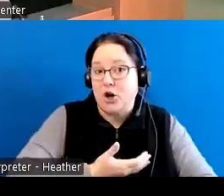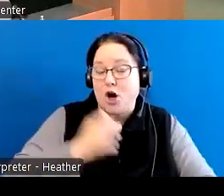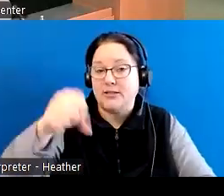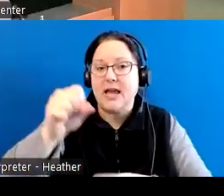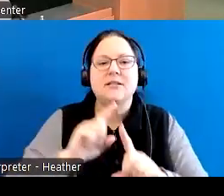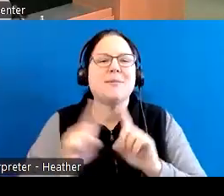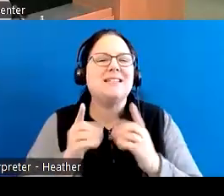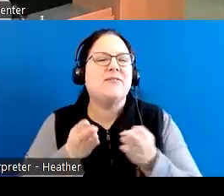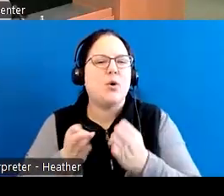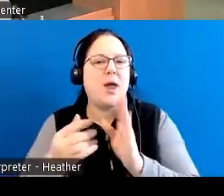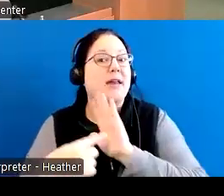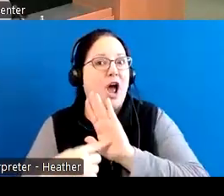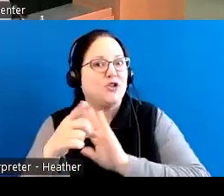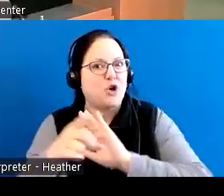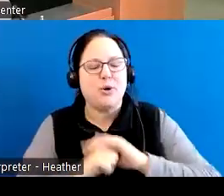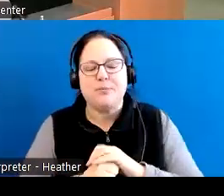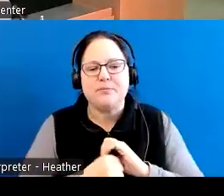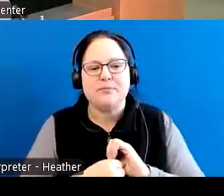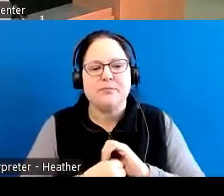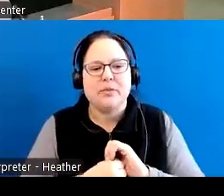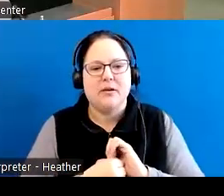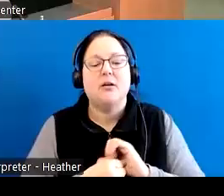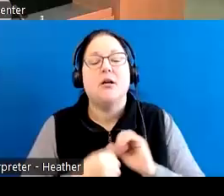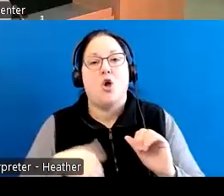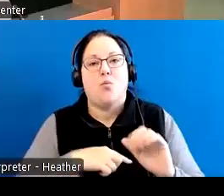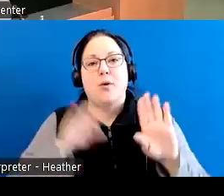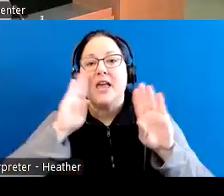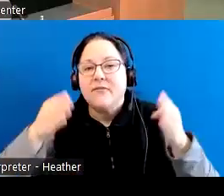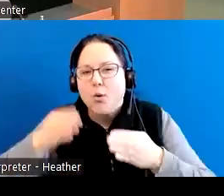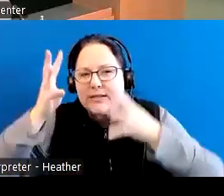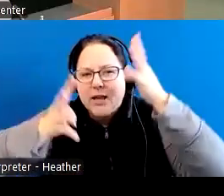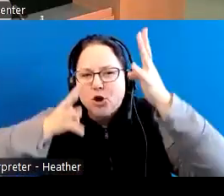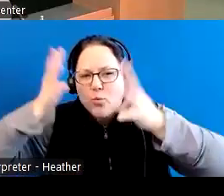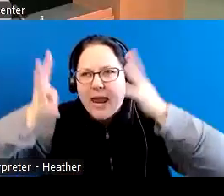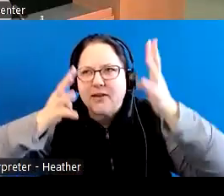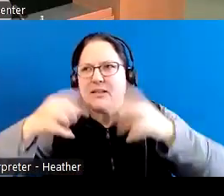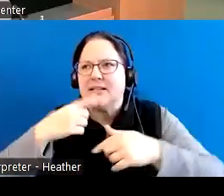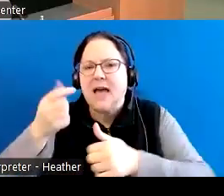which I'll show you in a moment. Um, we really focus on creatively telling each patients story,